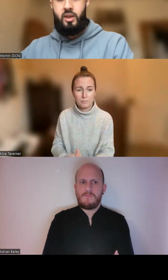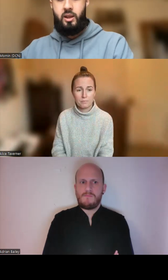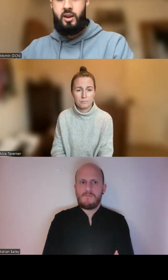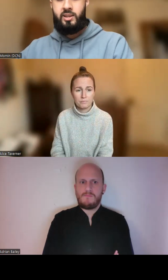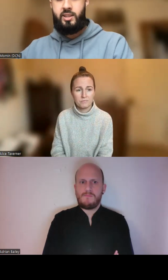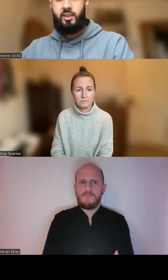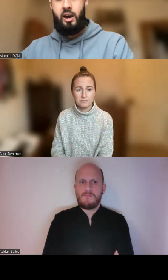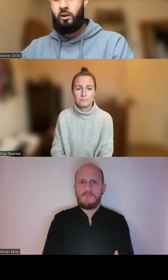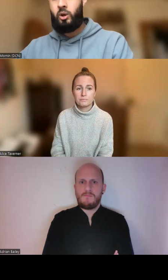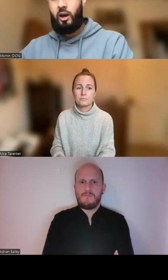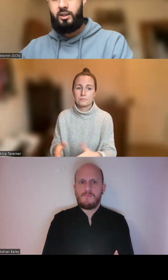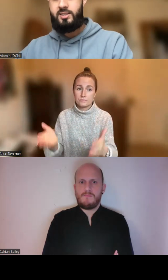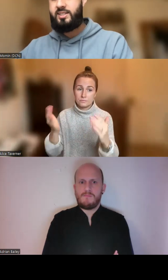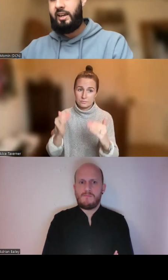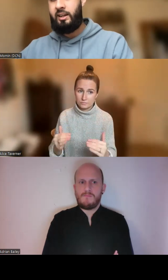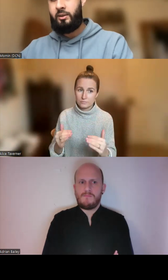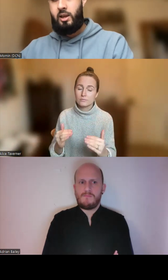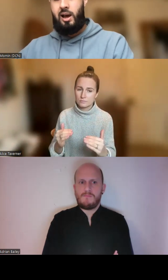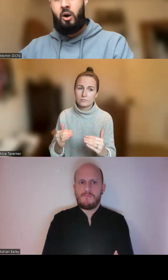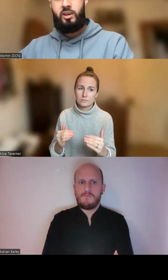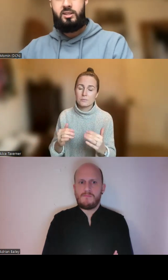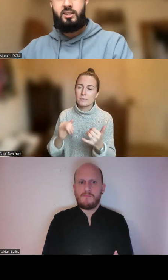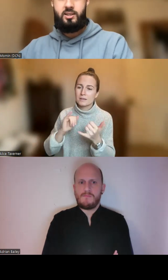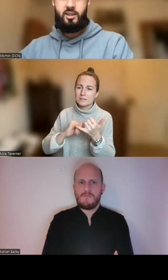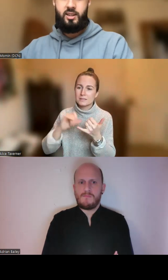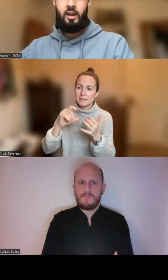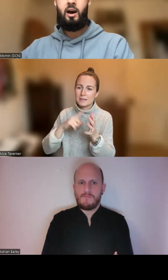Then the next thing that I'd look at is scaling. How easy is it to scale?